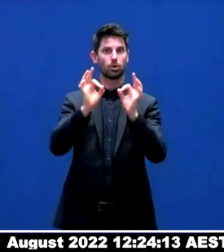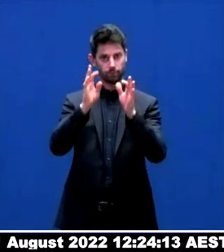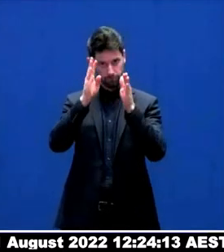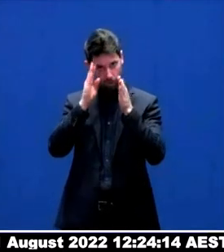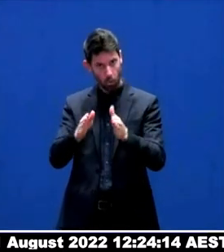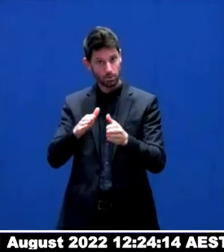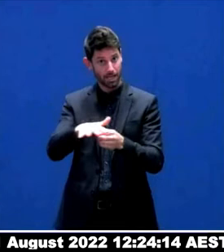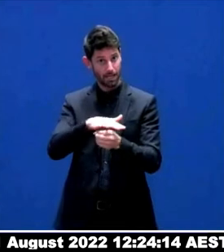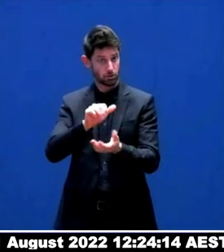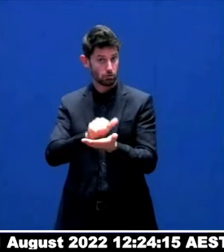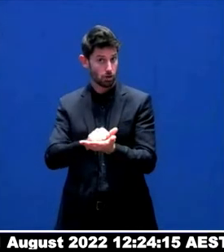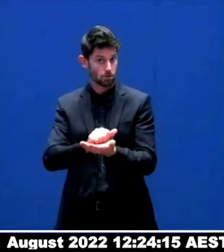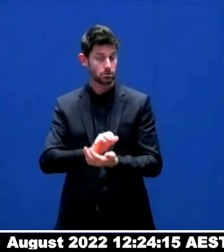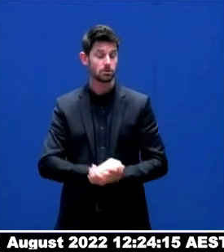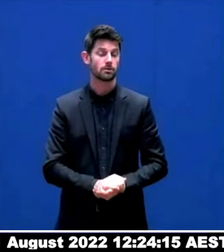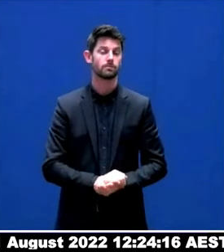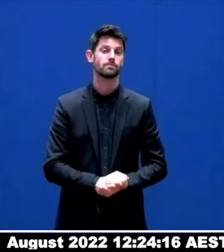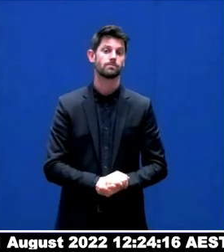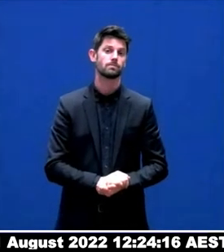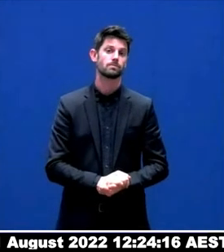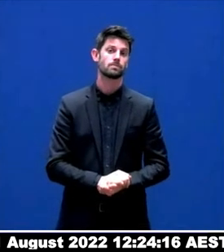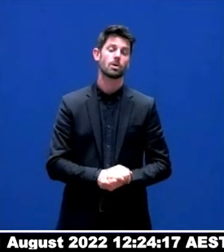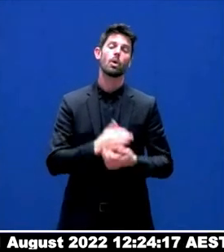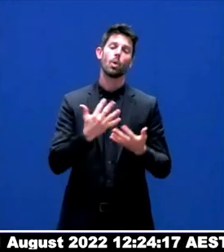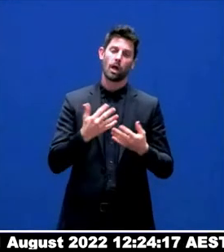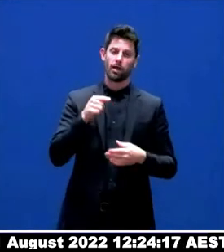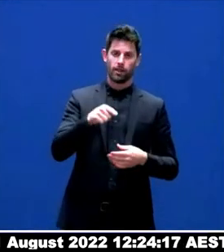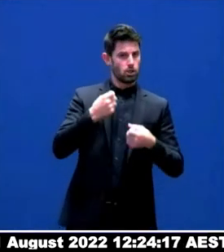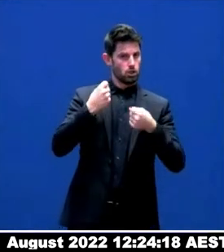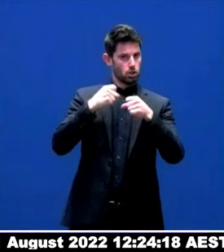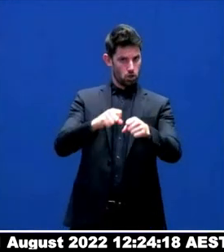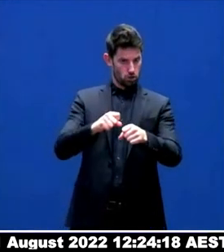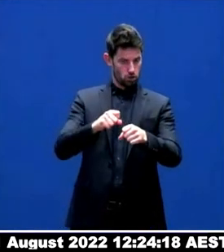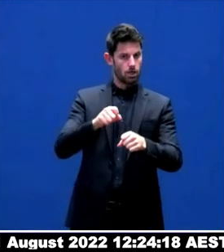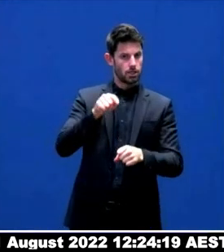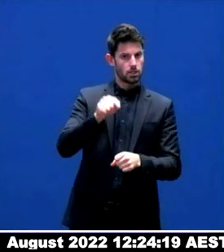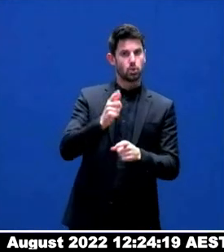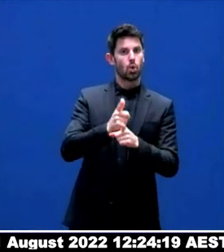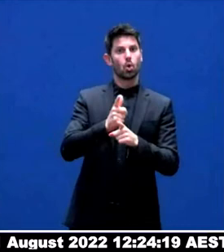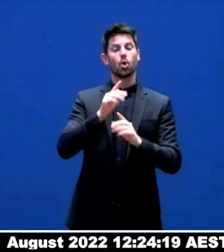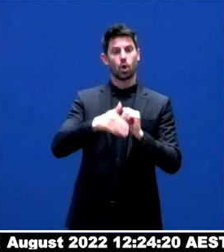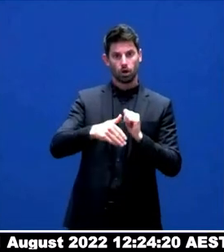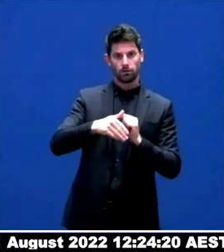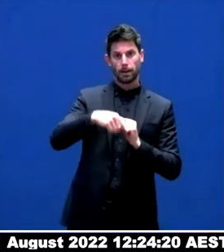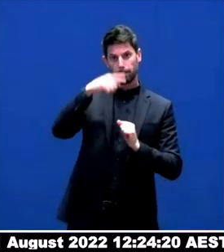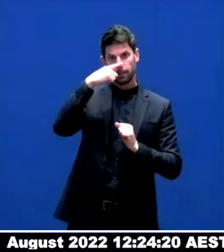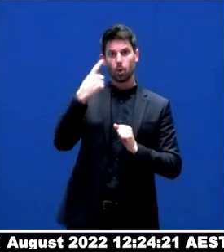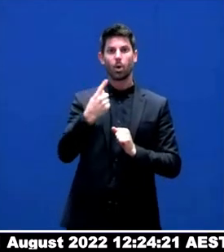So the Strategy itself is for people with core vulnerabilities which